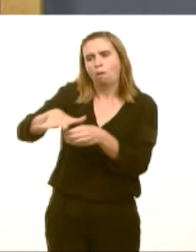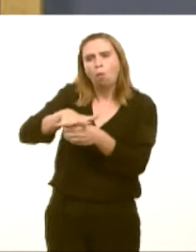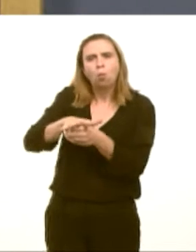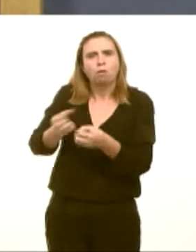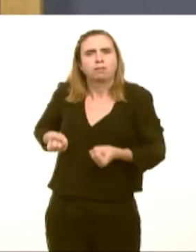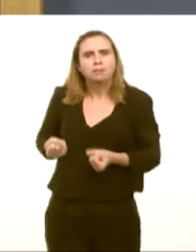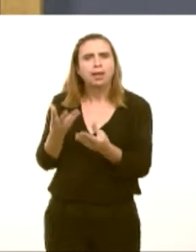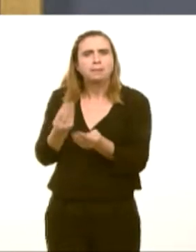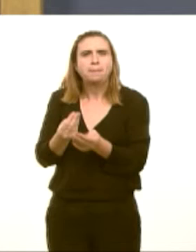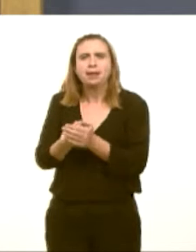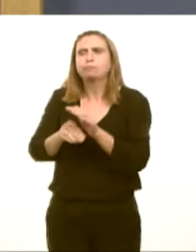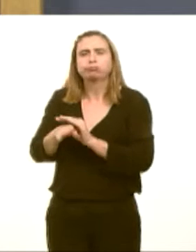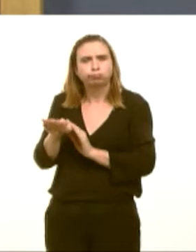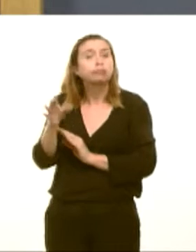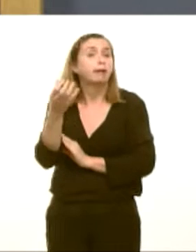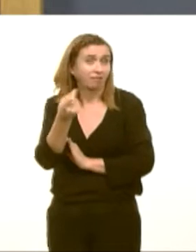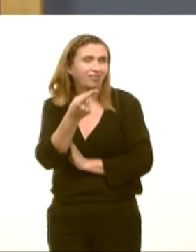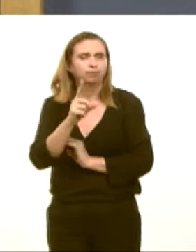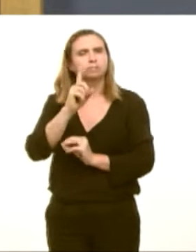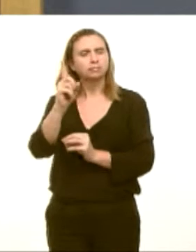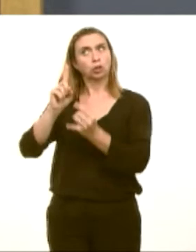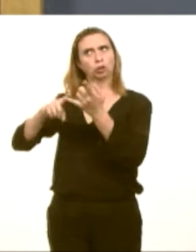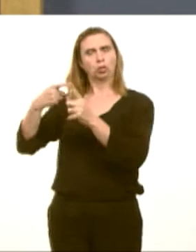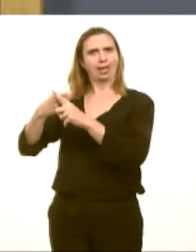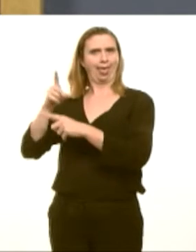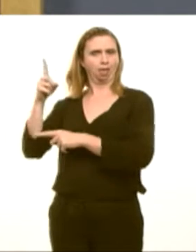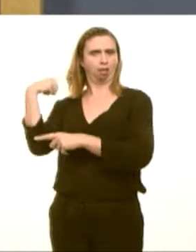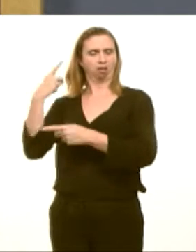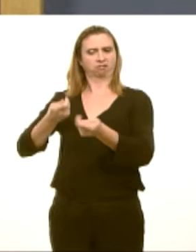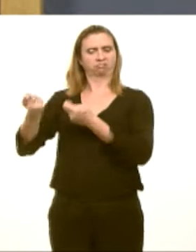Unfortunately, it seems to me that the UK Tory Government is pulling in the opposite